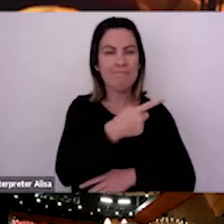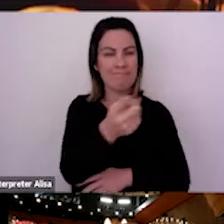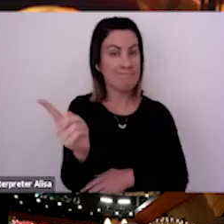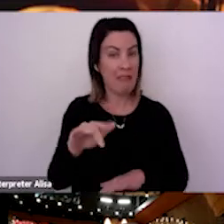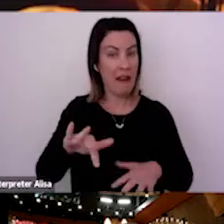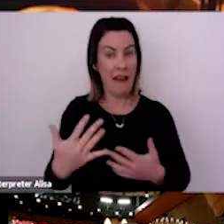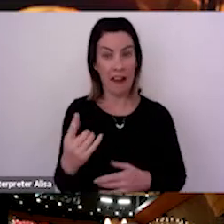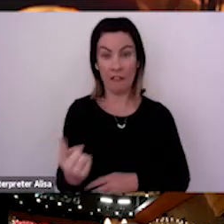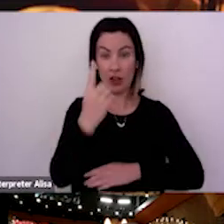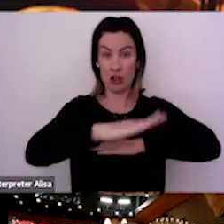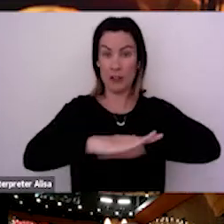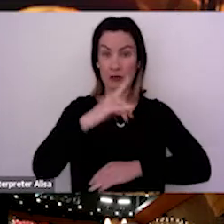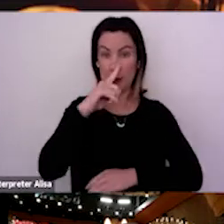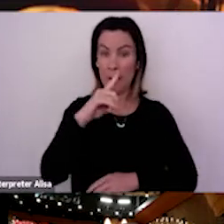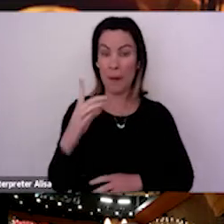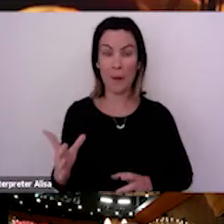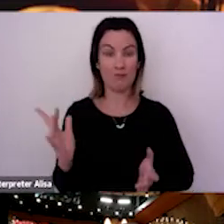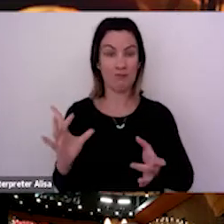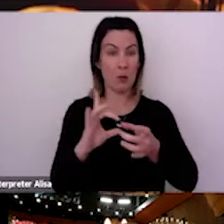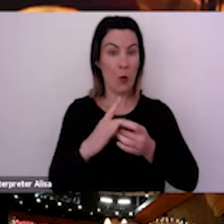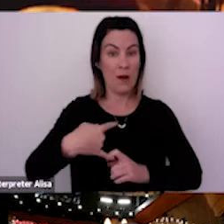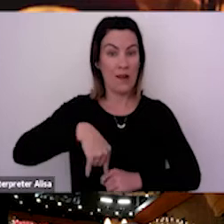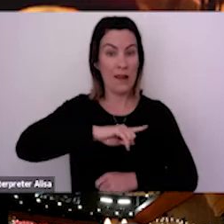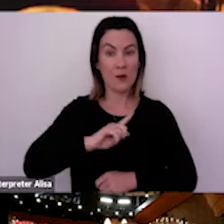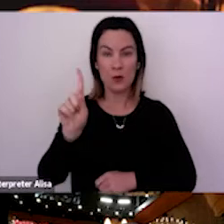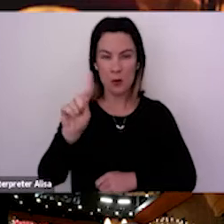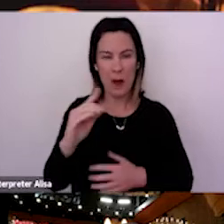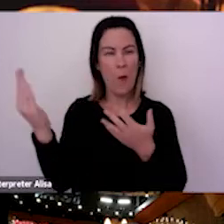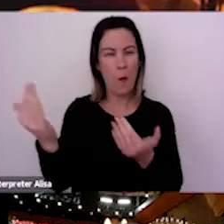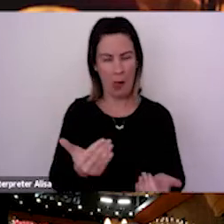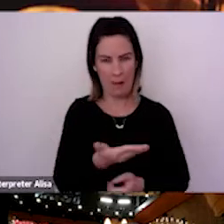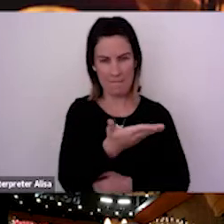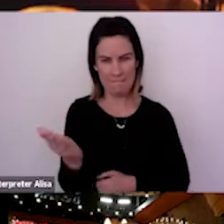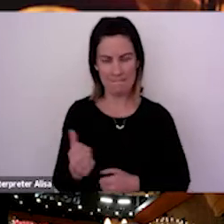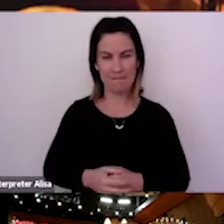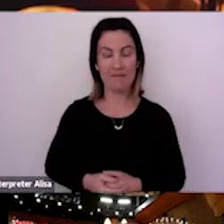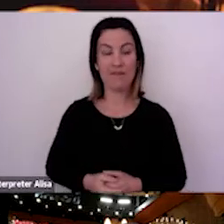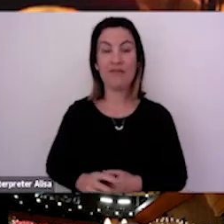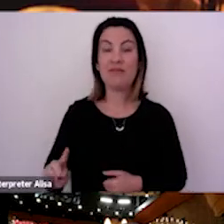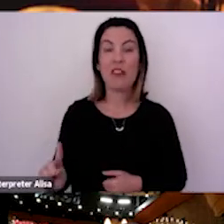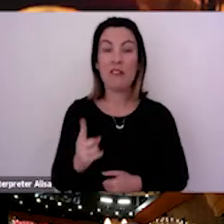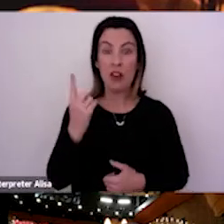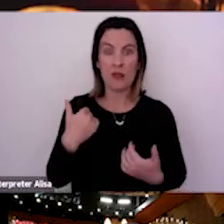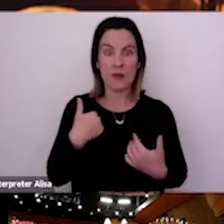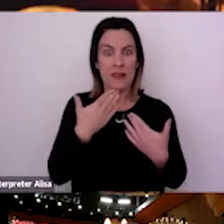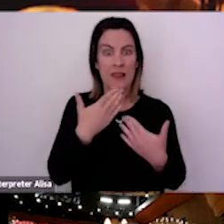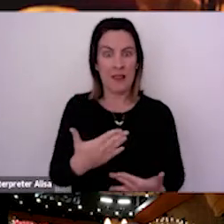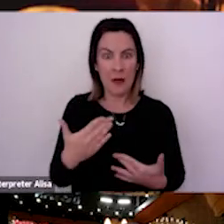So, firstly, thank you all for being here. Many of you will be familiar with the Audience Outlook Monitor research that our partners